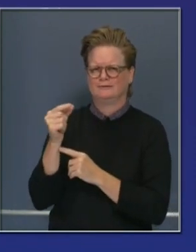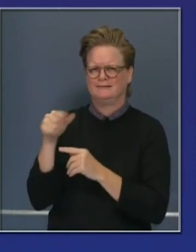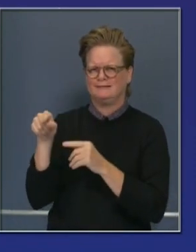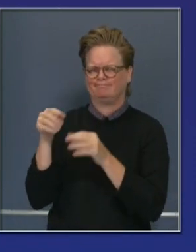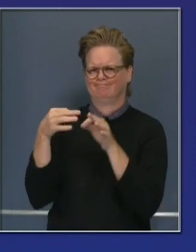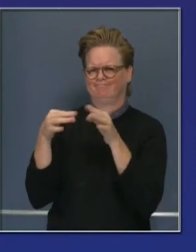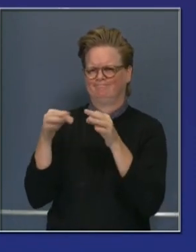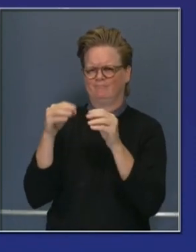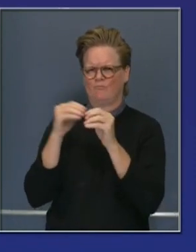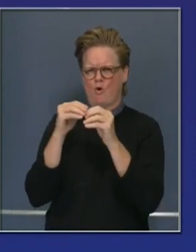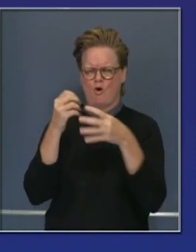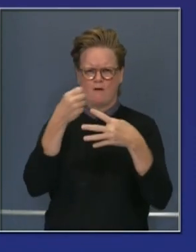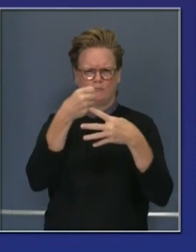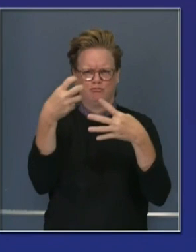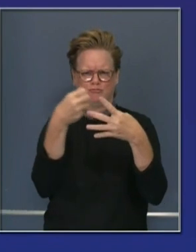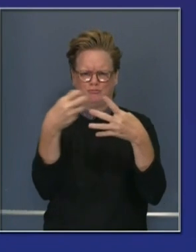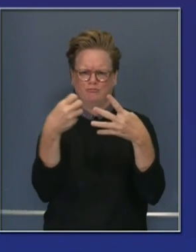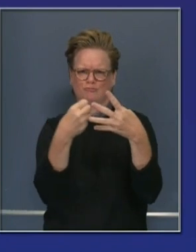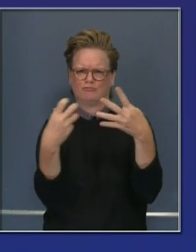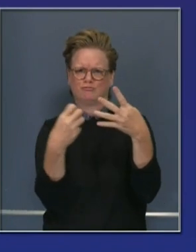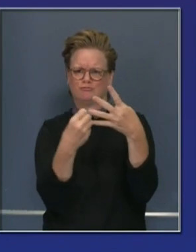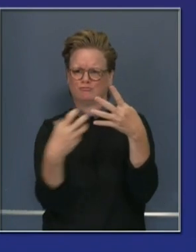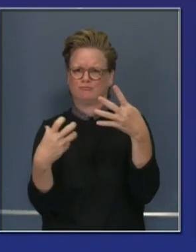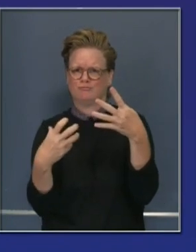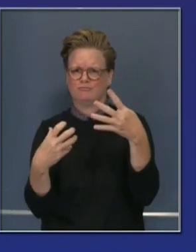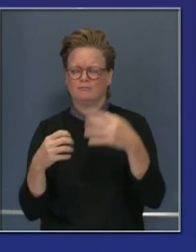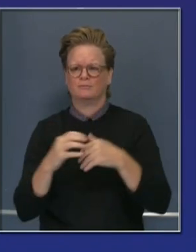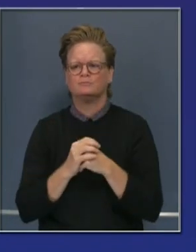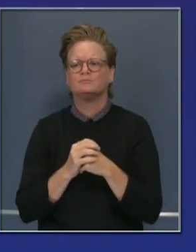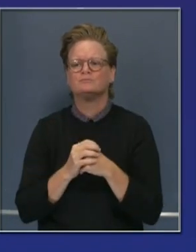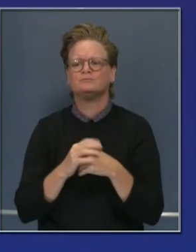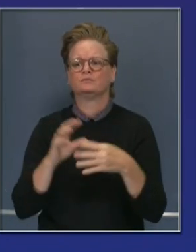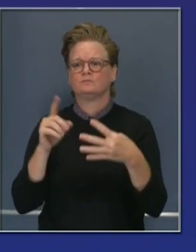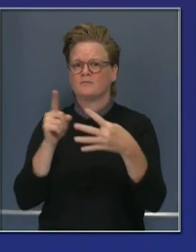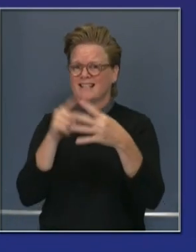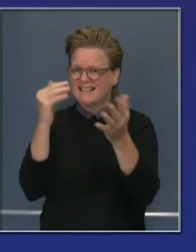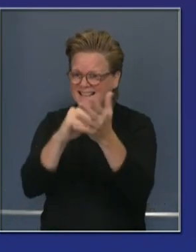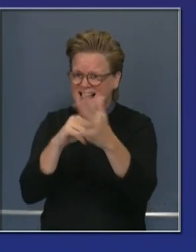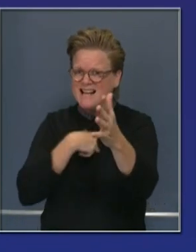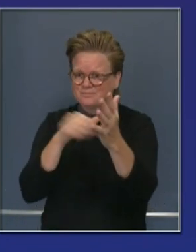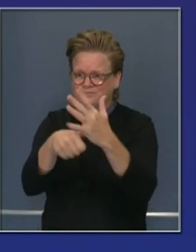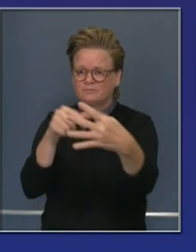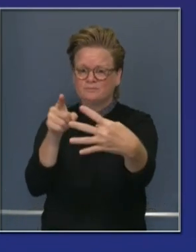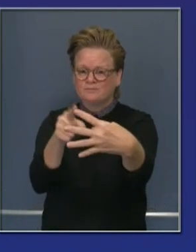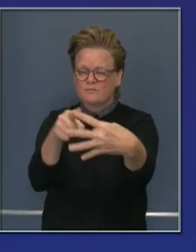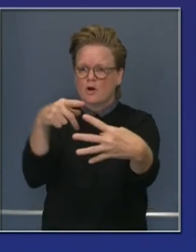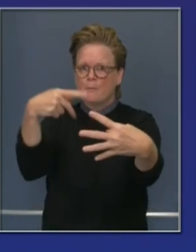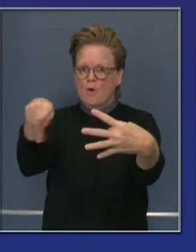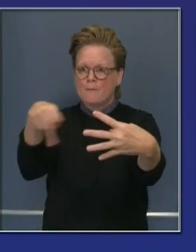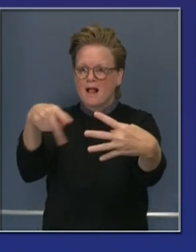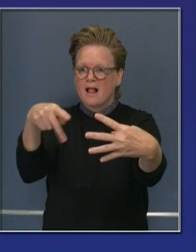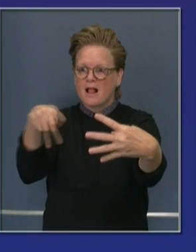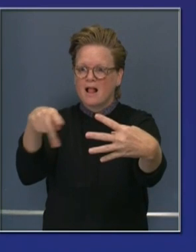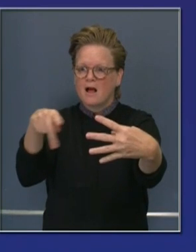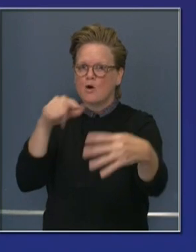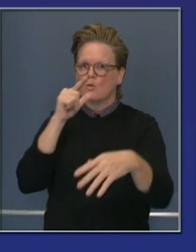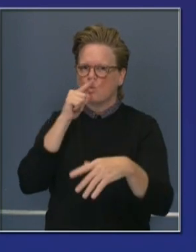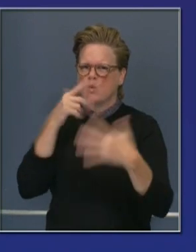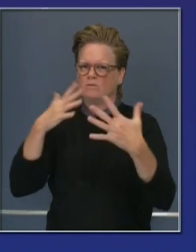LET ME QUICKLY GO THROUGH SOME OTHER COLORS BEFORE I BRING UP THE DOCTOR. THE PURPLE REPRESENTS THE BROADLY DEFINED AS THE OLD